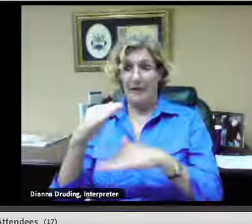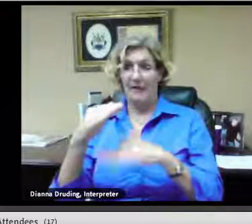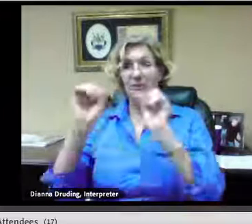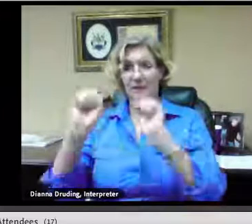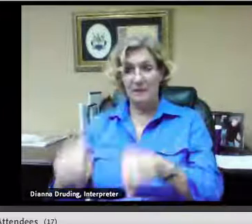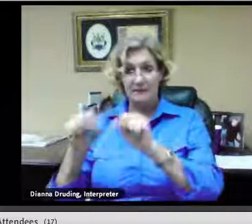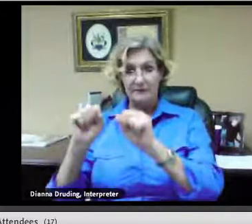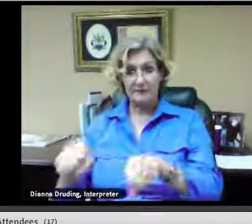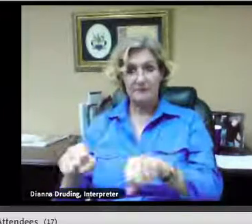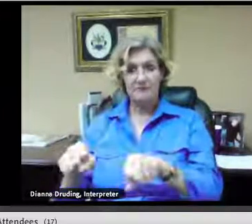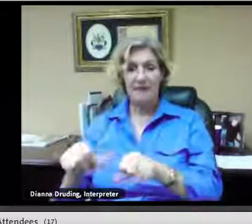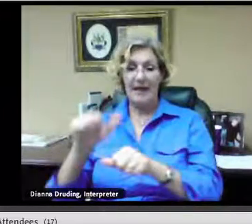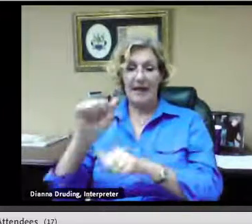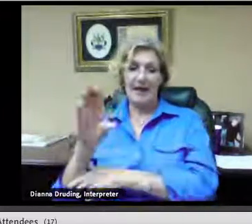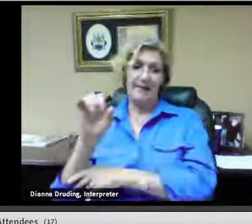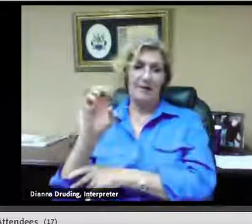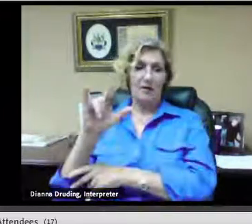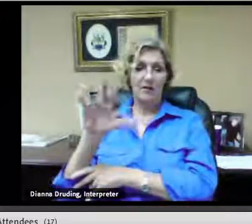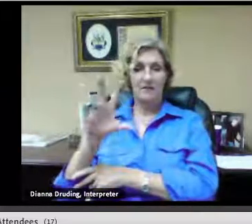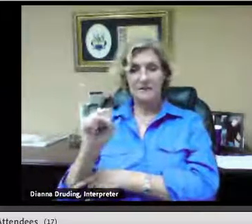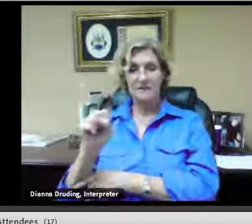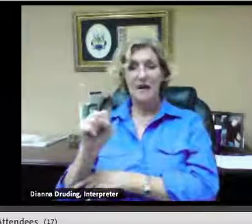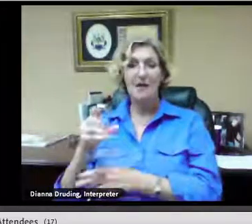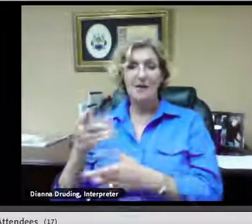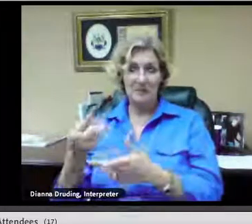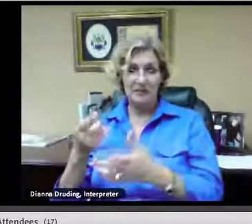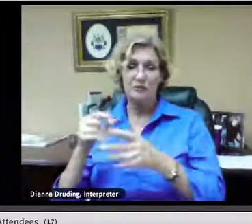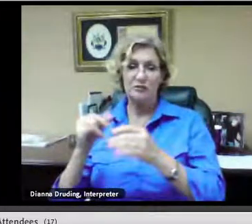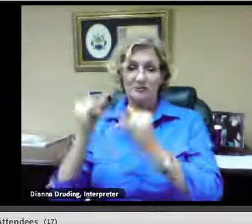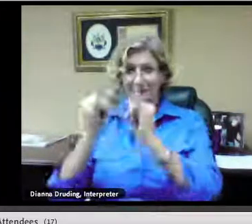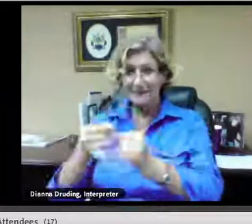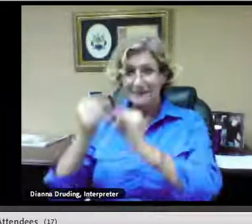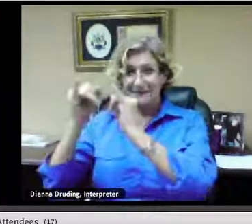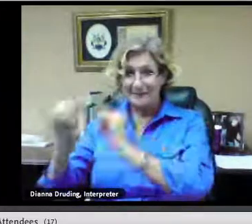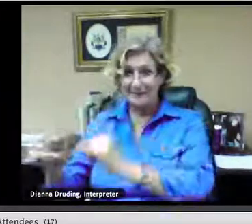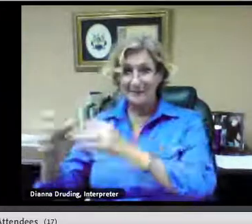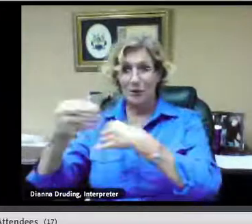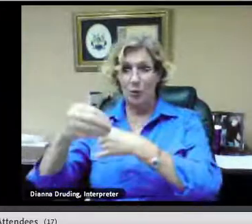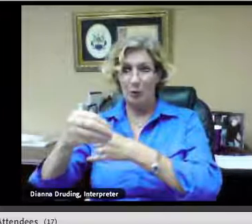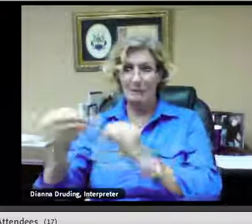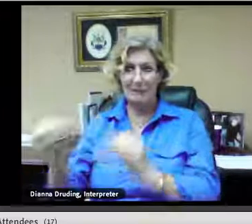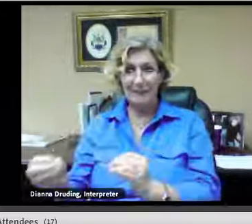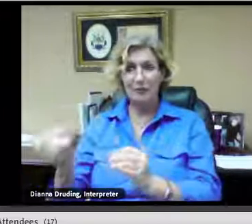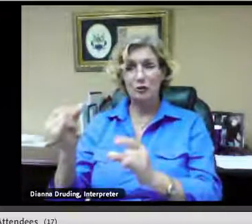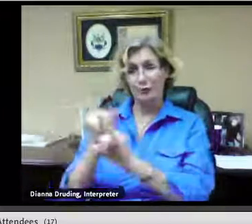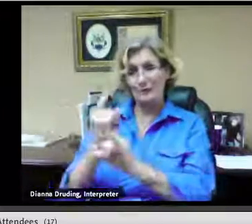an organizational, an institutional, a cultural and societal level.